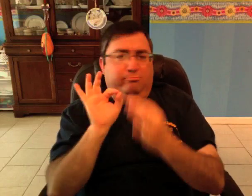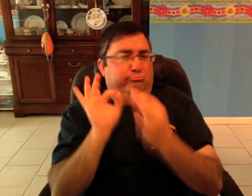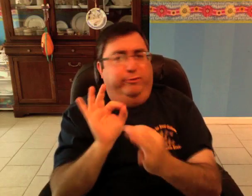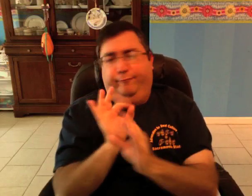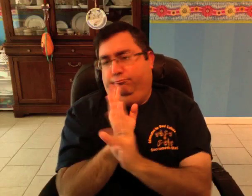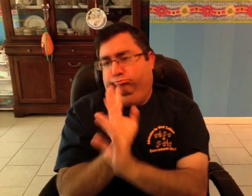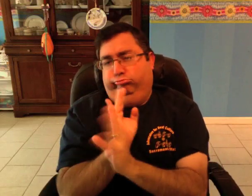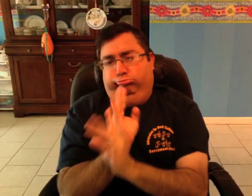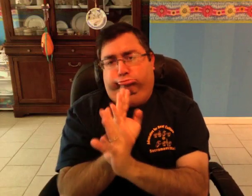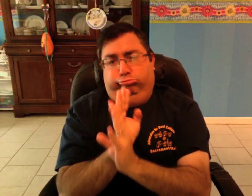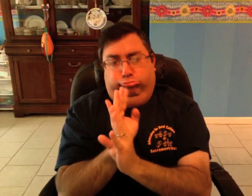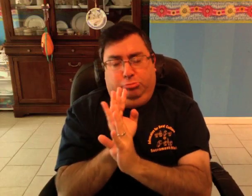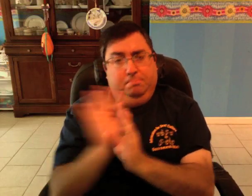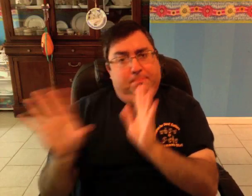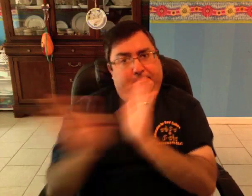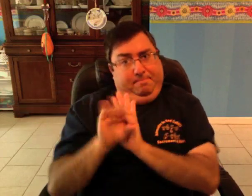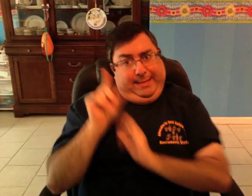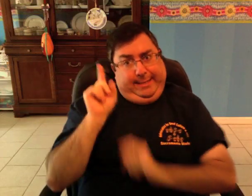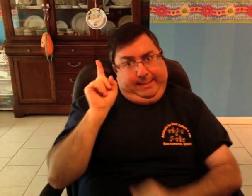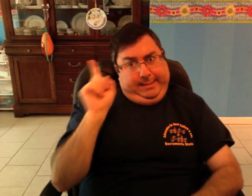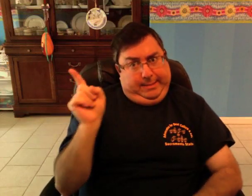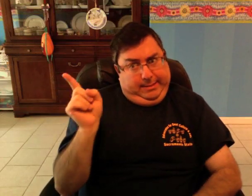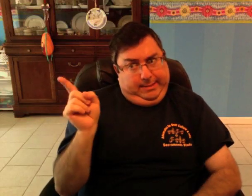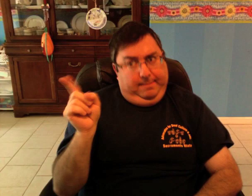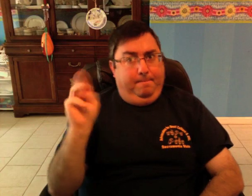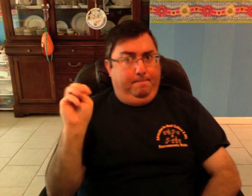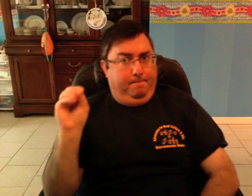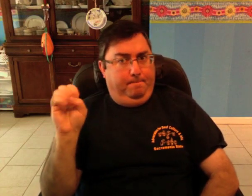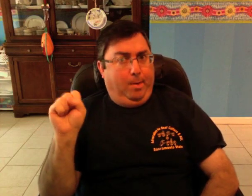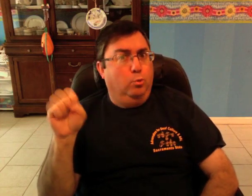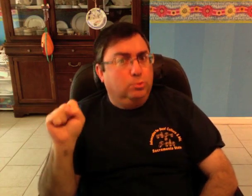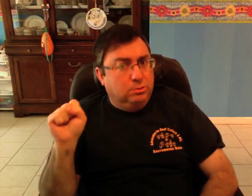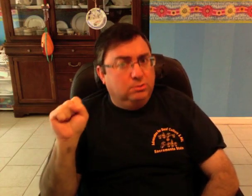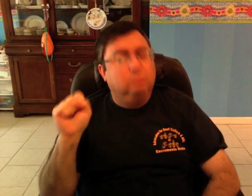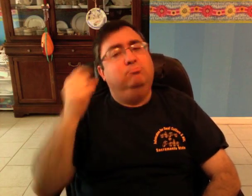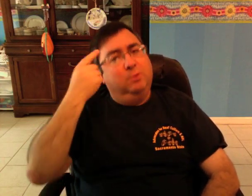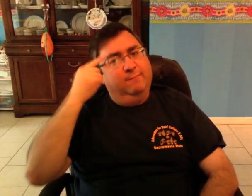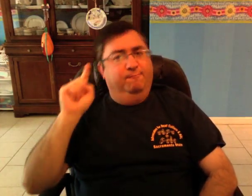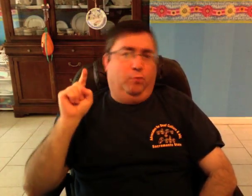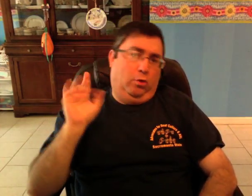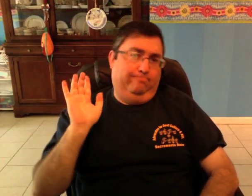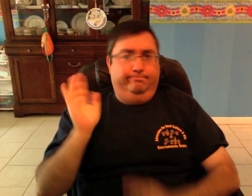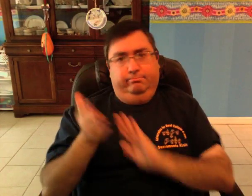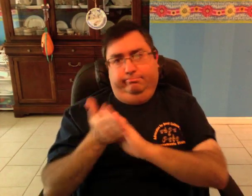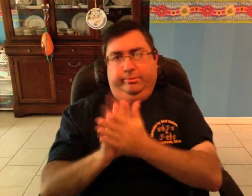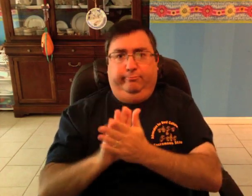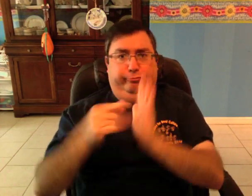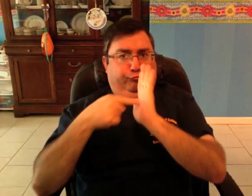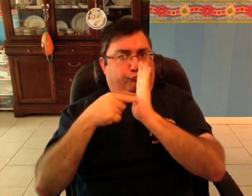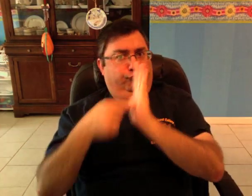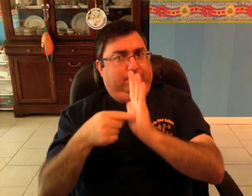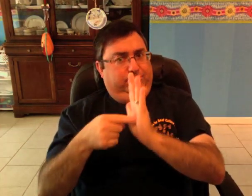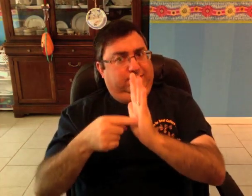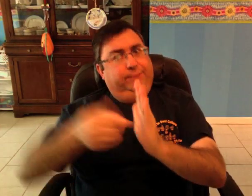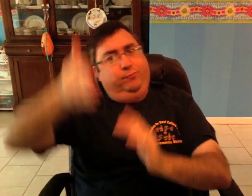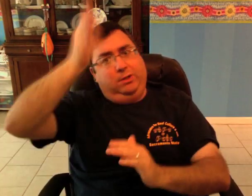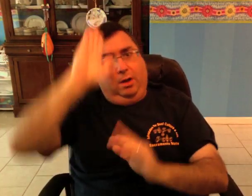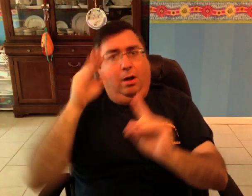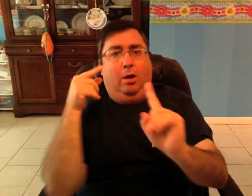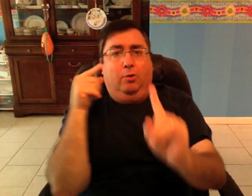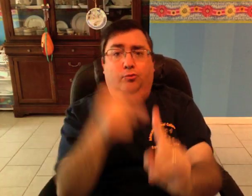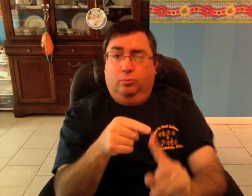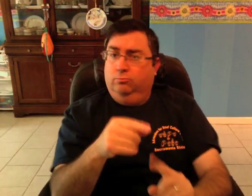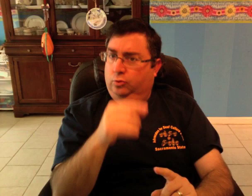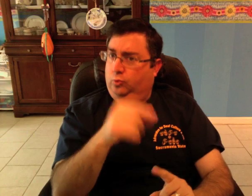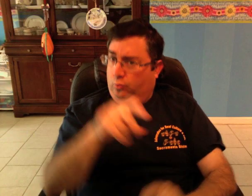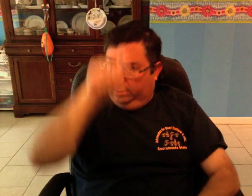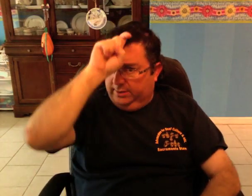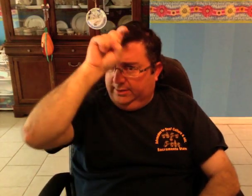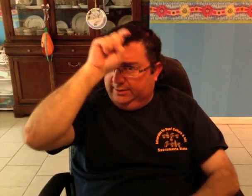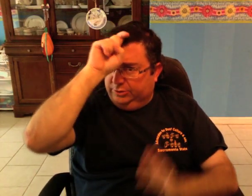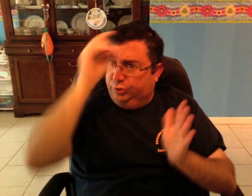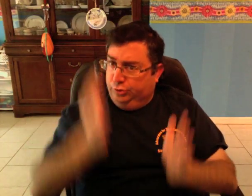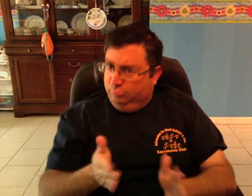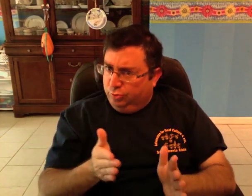as His representative to the Egyptians.